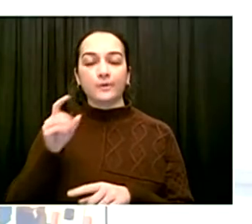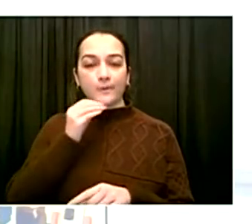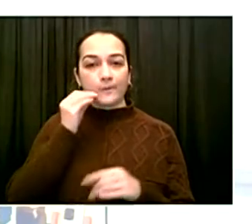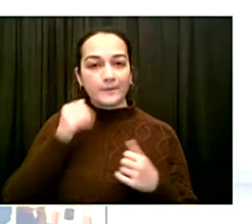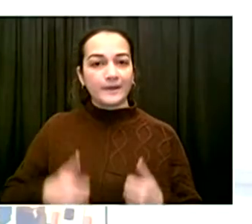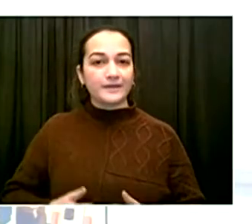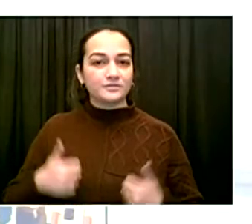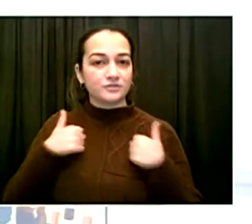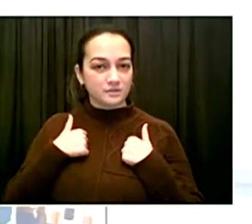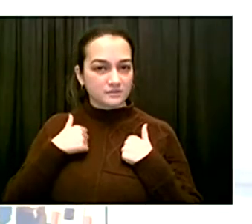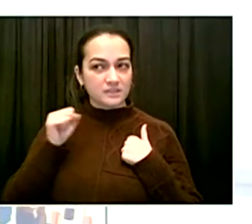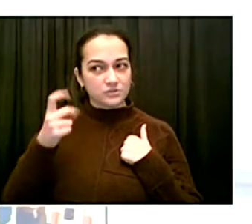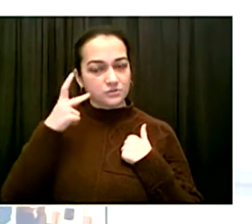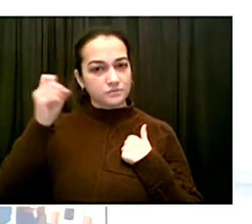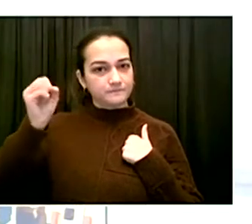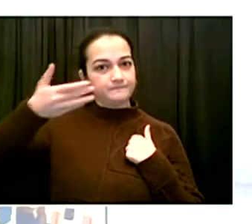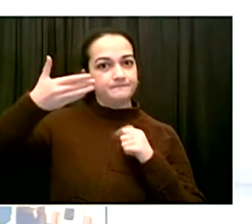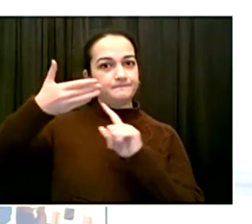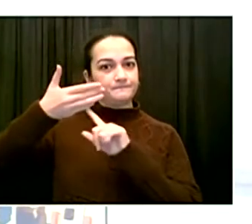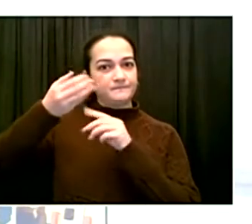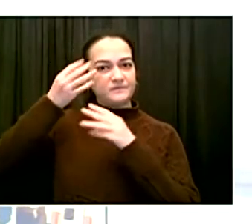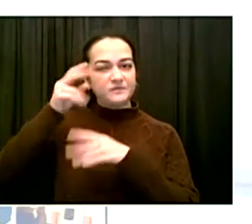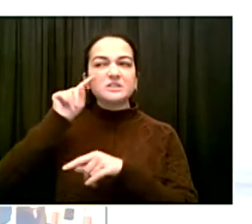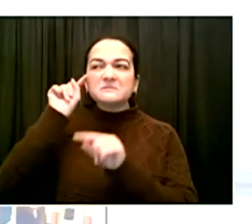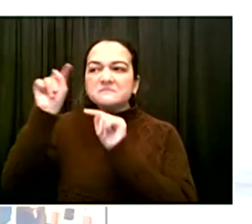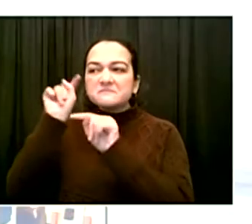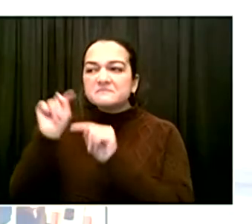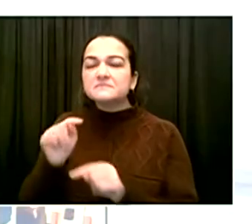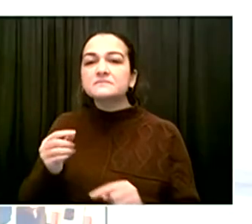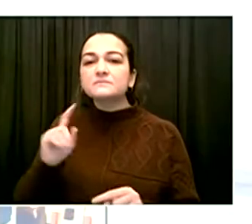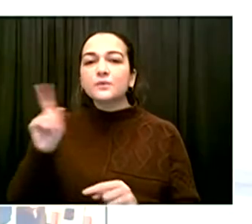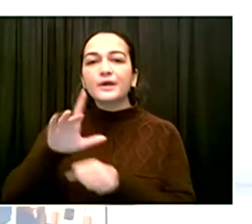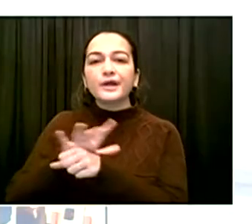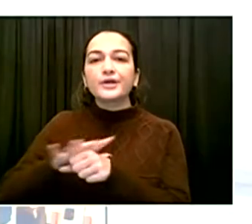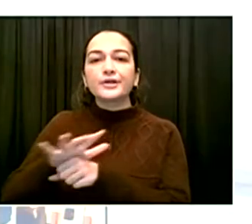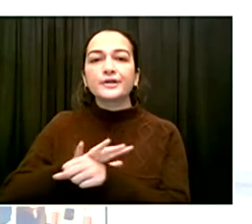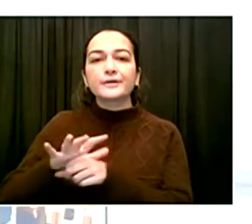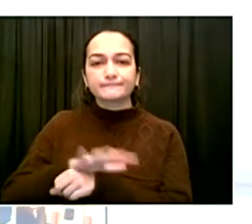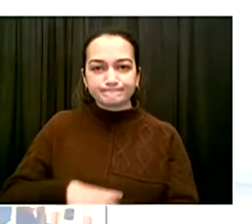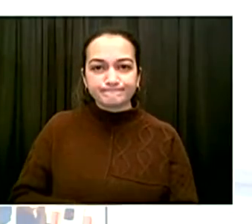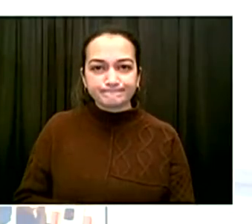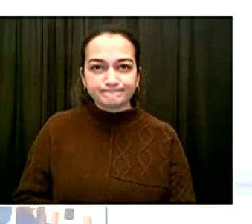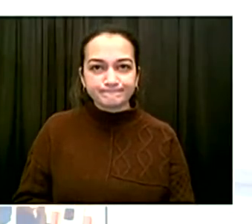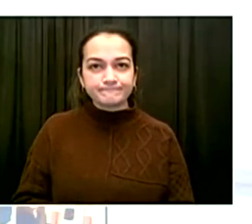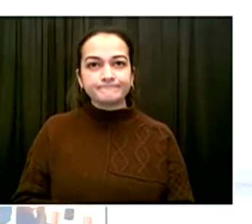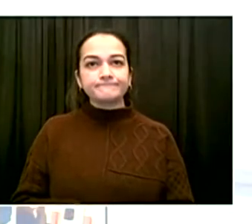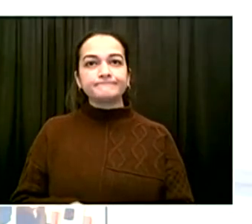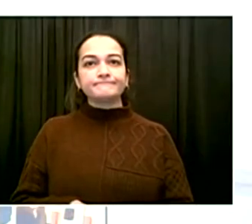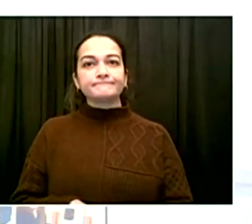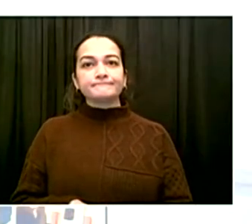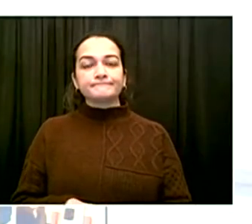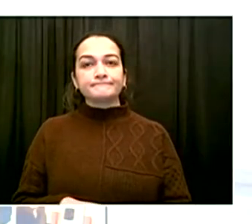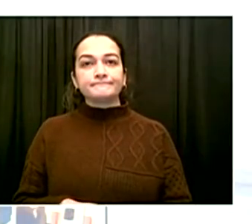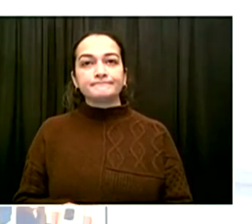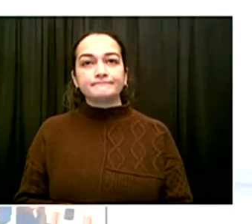THAT WE REPORT CASES AND TEST RESULTS IS BASED ON HOME